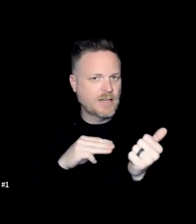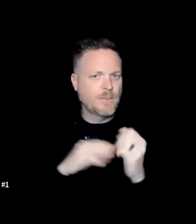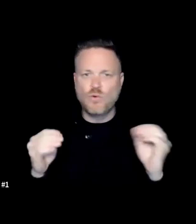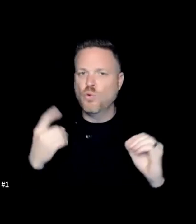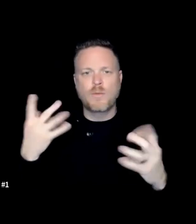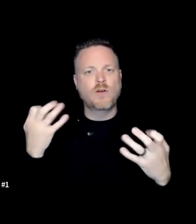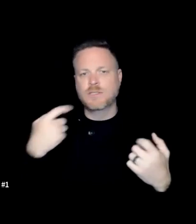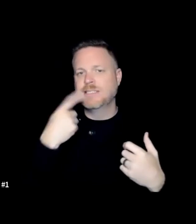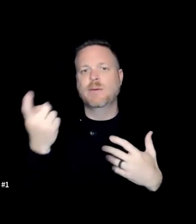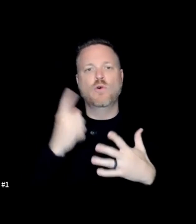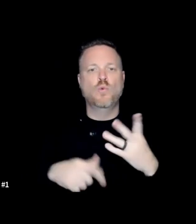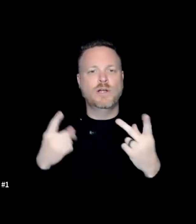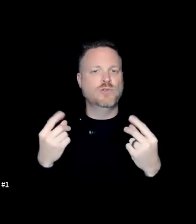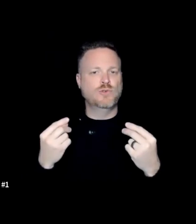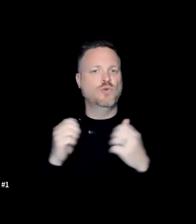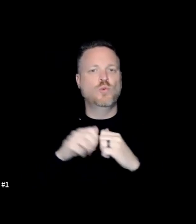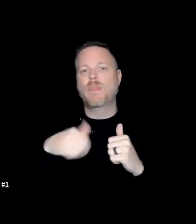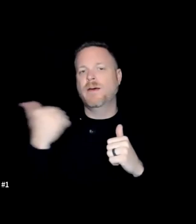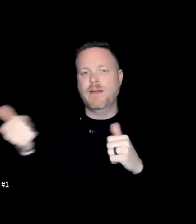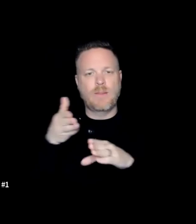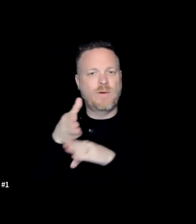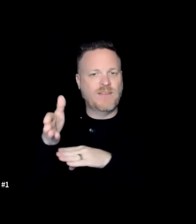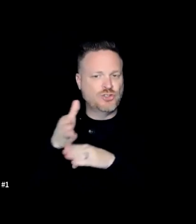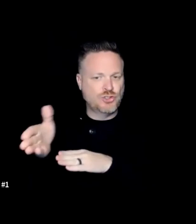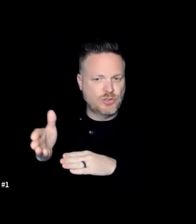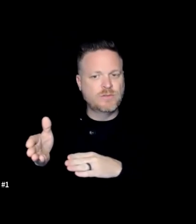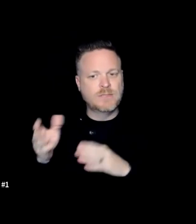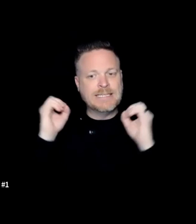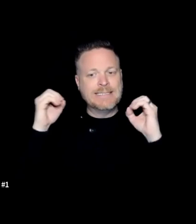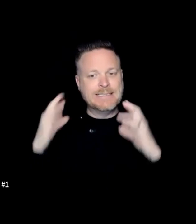what to do by another profession. Teachers want to create their own